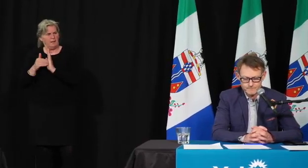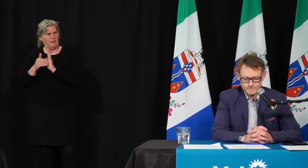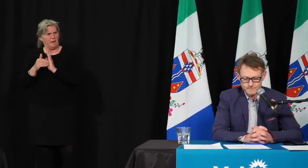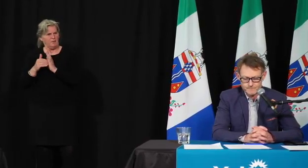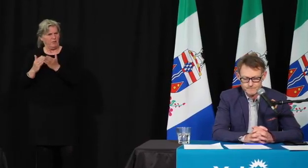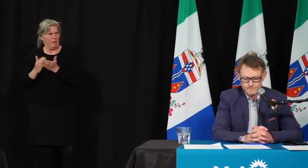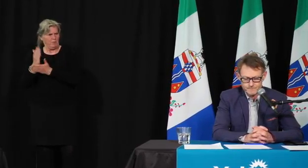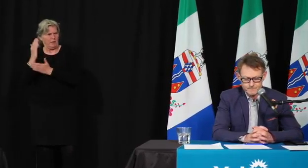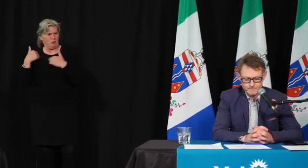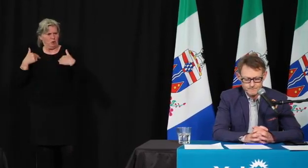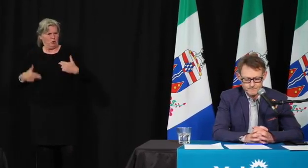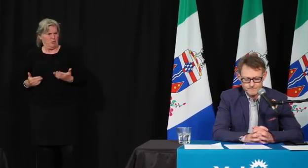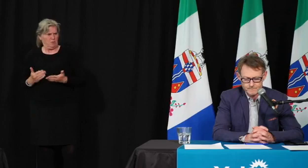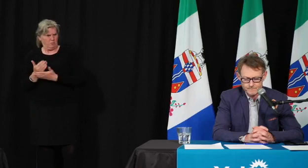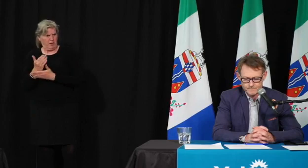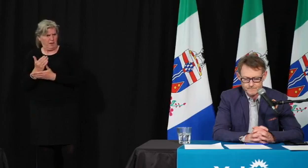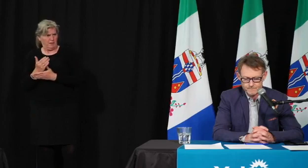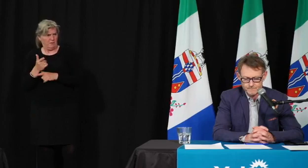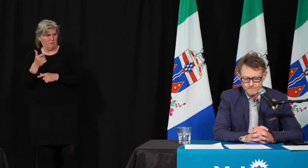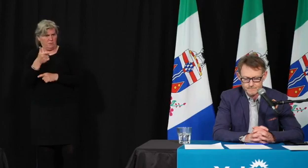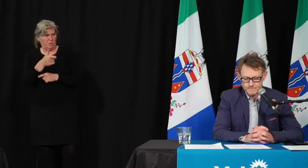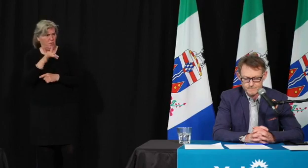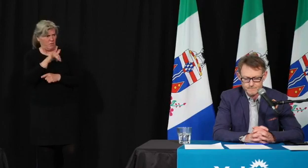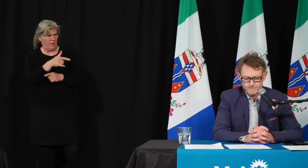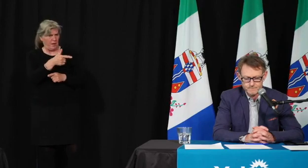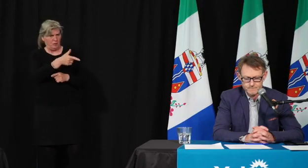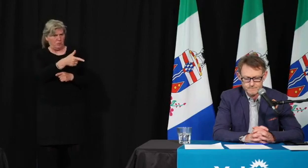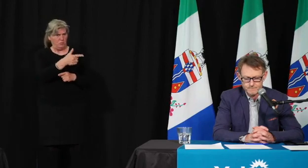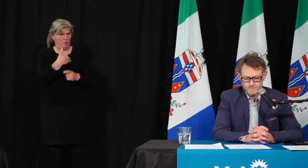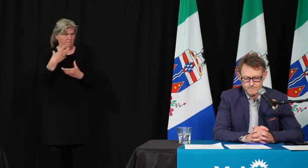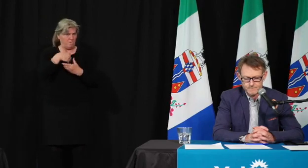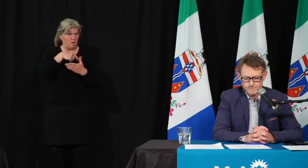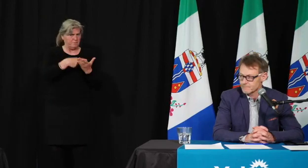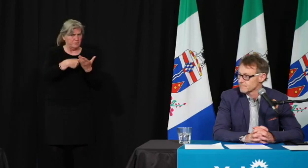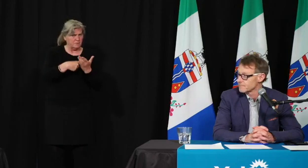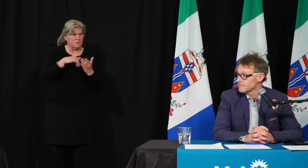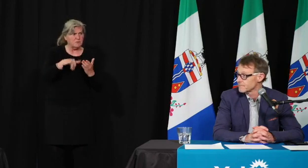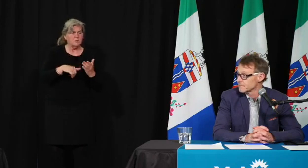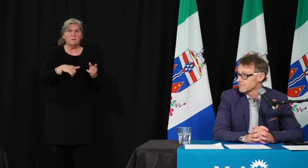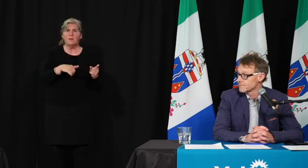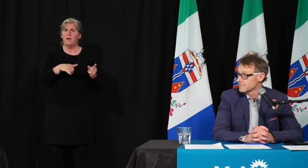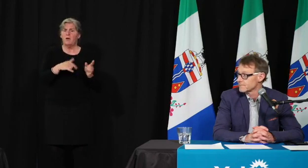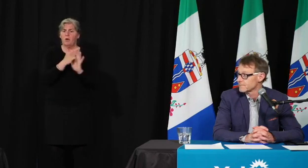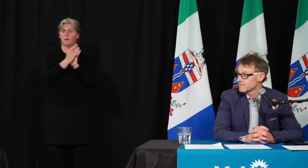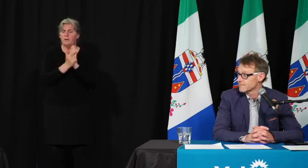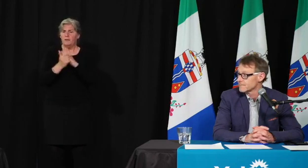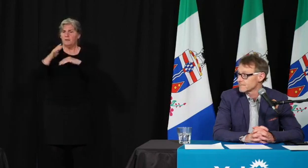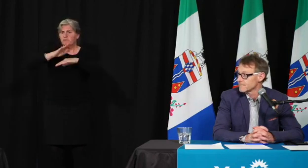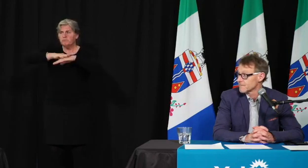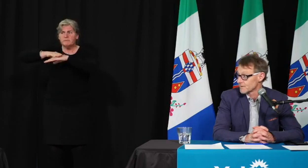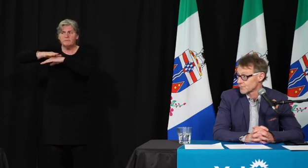Is that potential violation a conversation that is happening,r has any legal advice been sought on what happens if you're